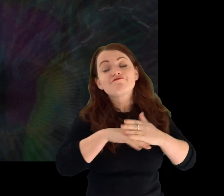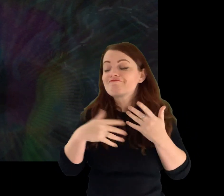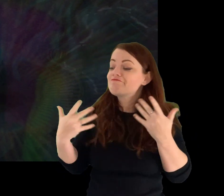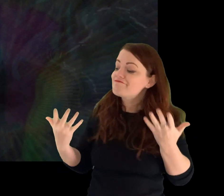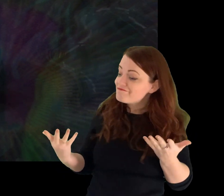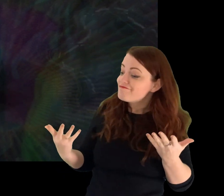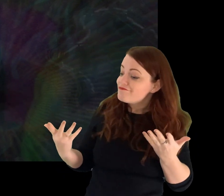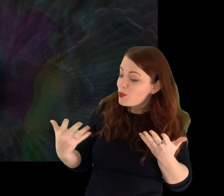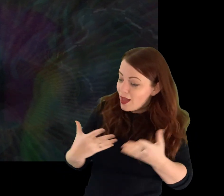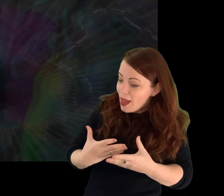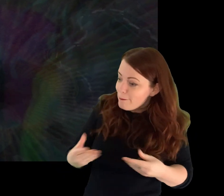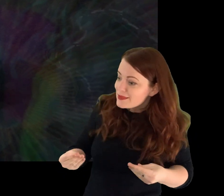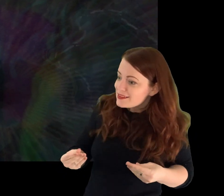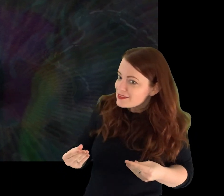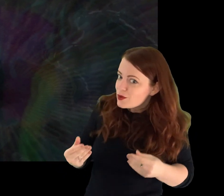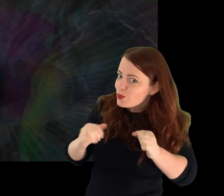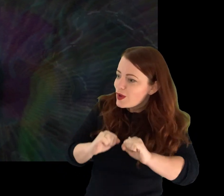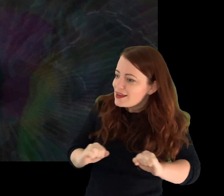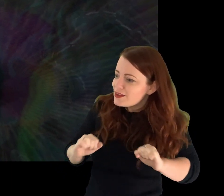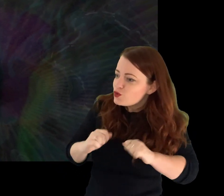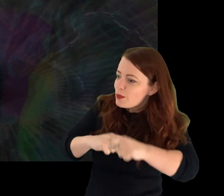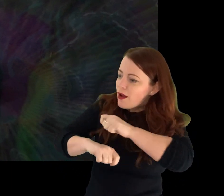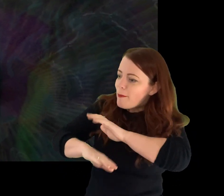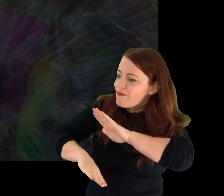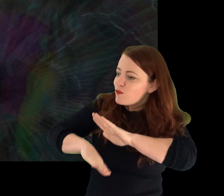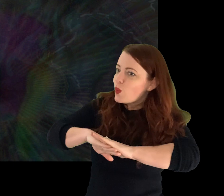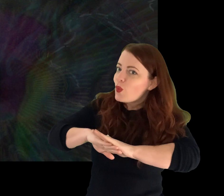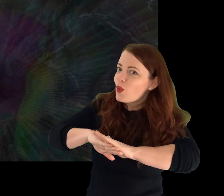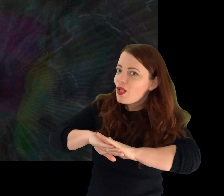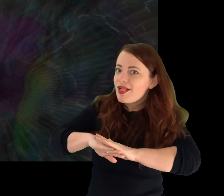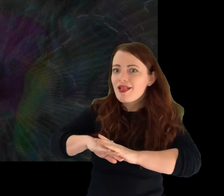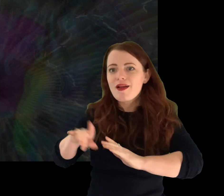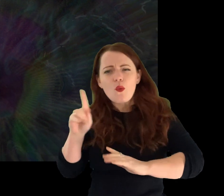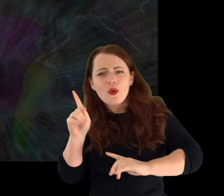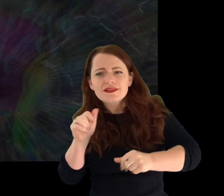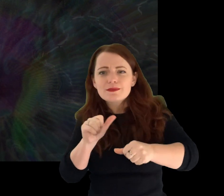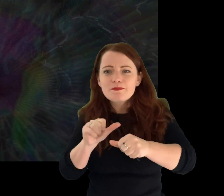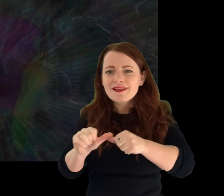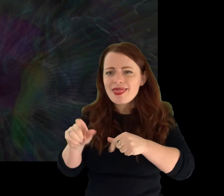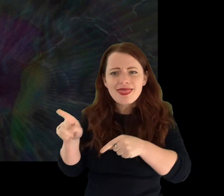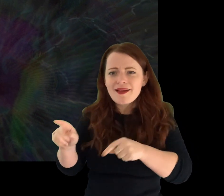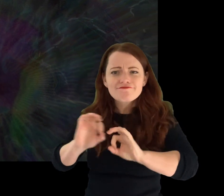“So you have emptiness Waiting to fill and what could be better than that?”